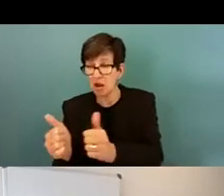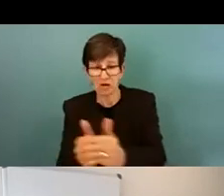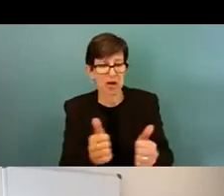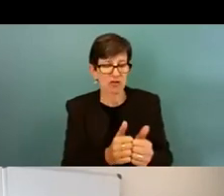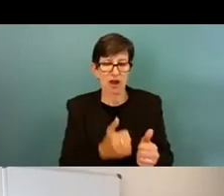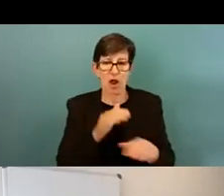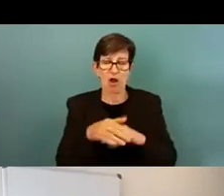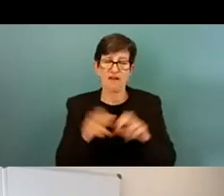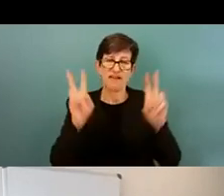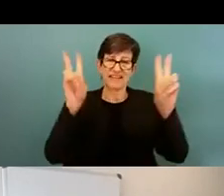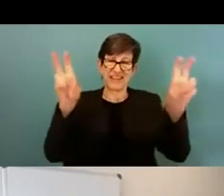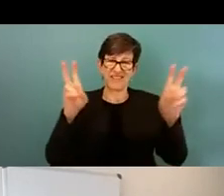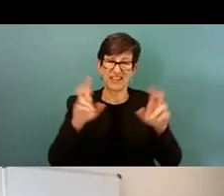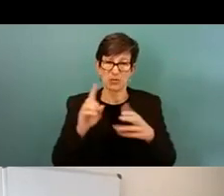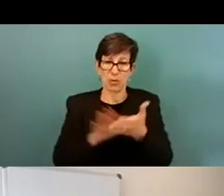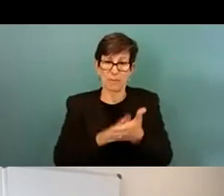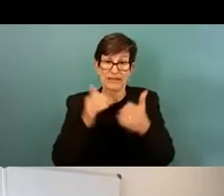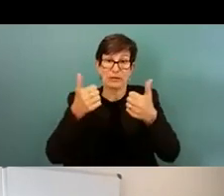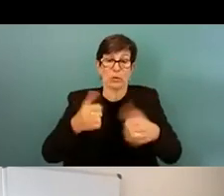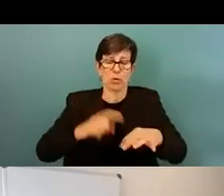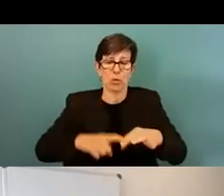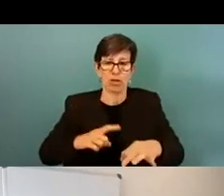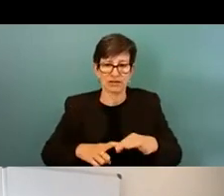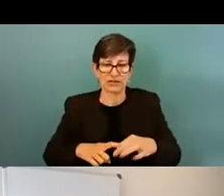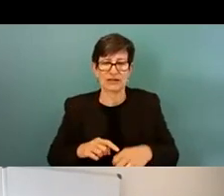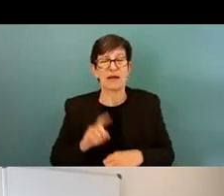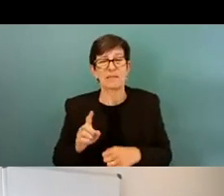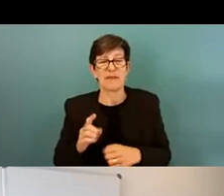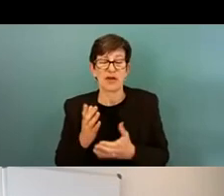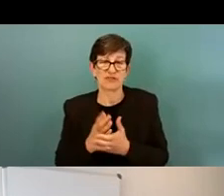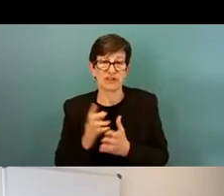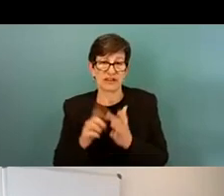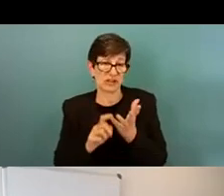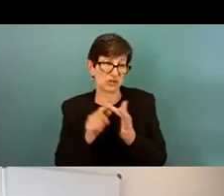on an important on those scores. But Jules, I guess the basic answer is we're actually